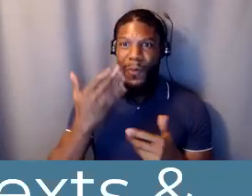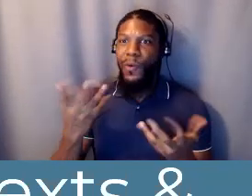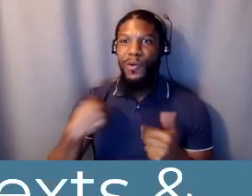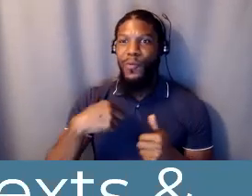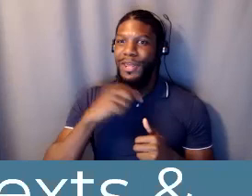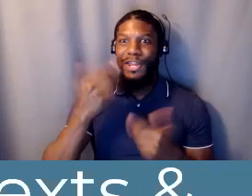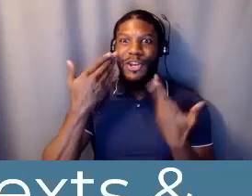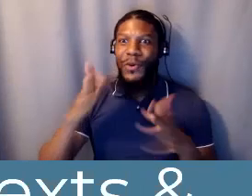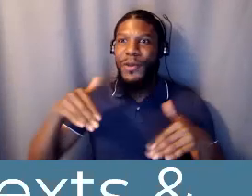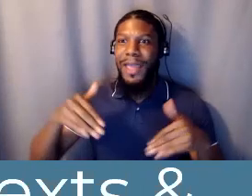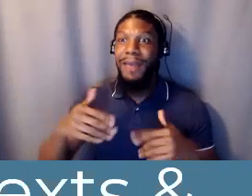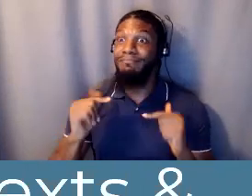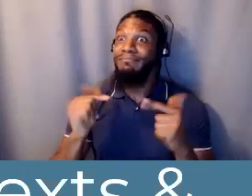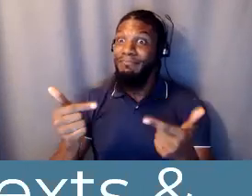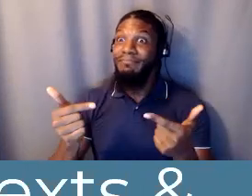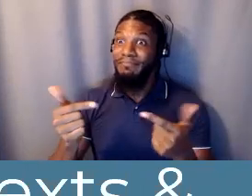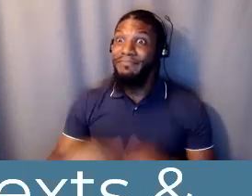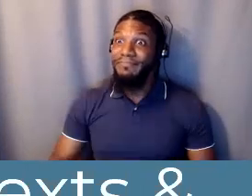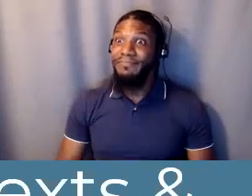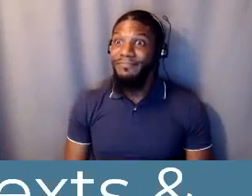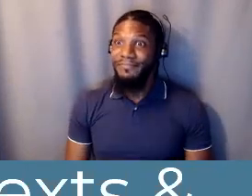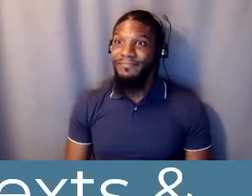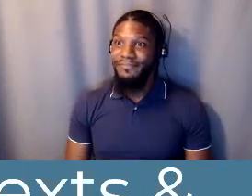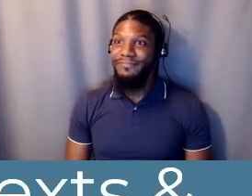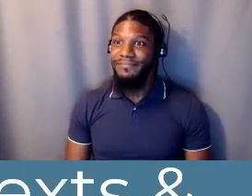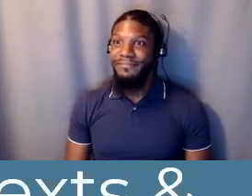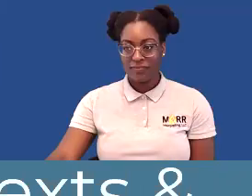Maybe larger, meaning your institution, knowing that there are budget cuts coming